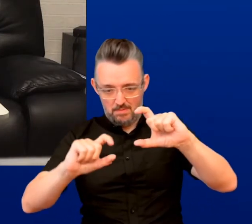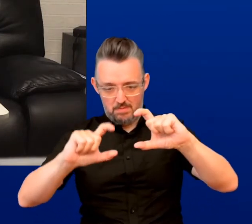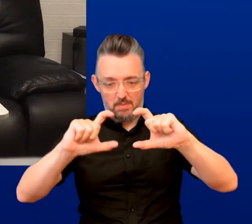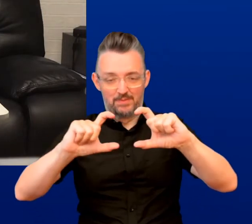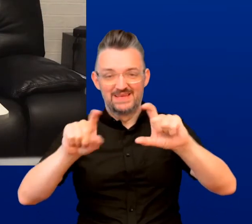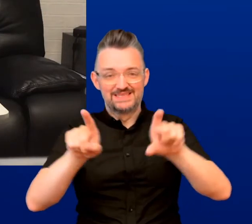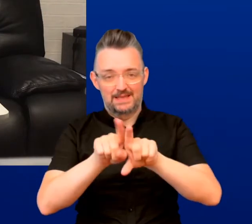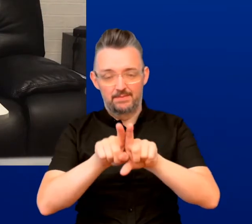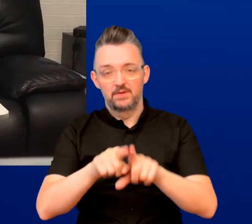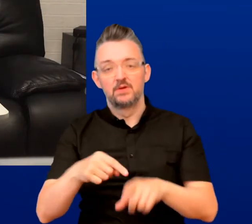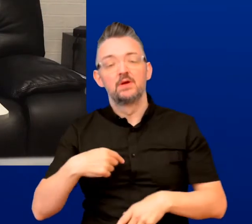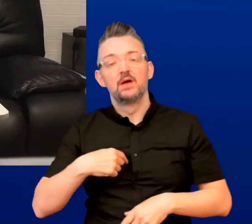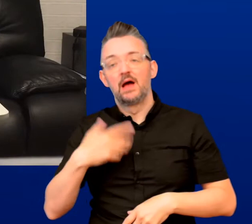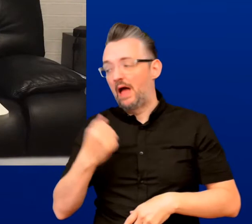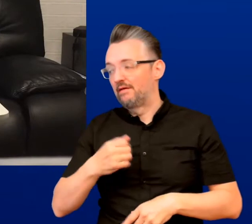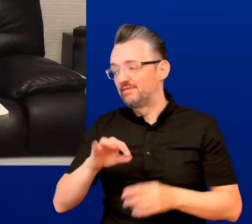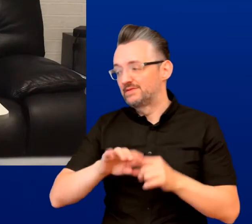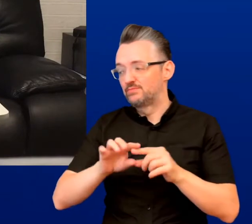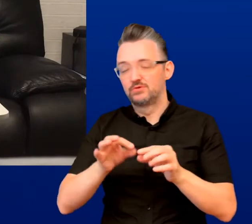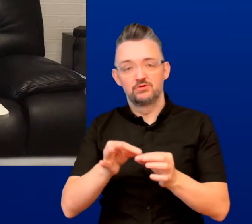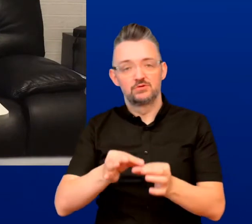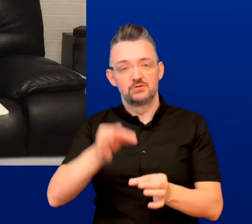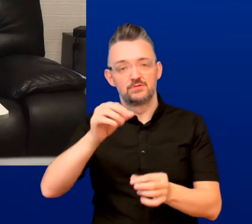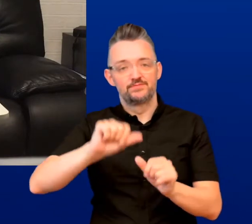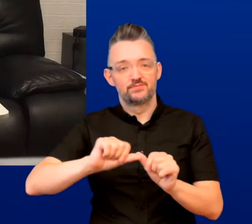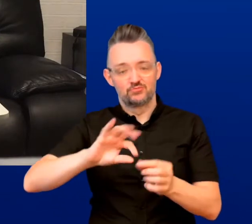I have our safety ruler here and it's calibrated in